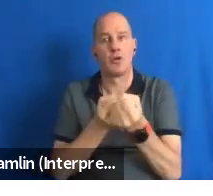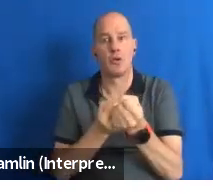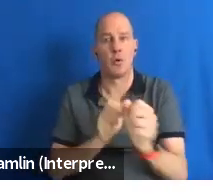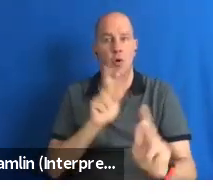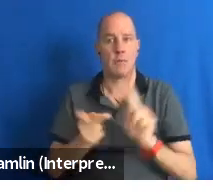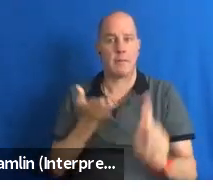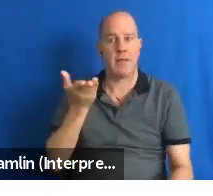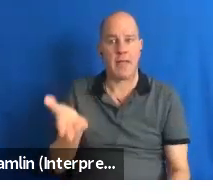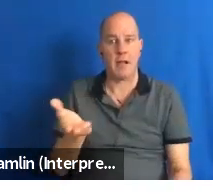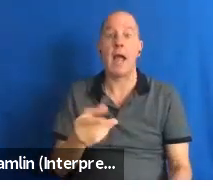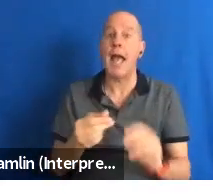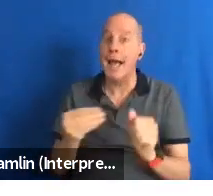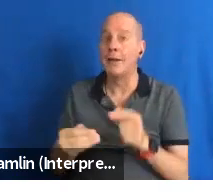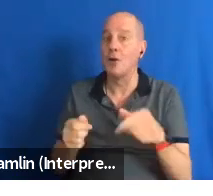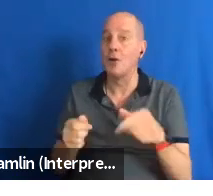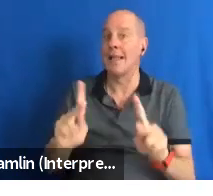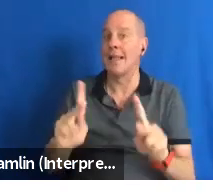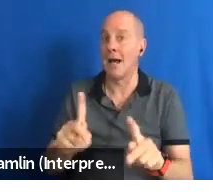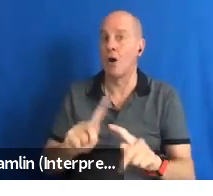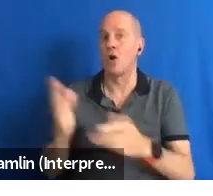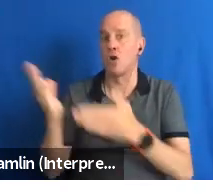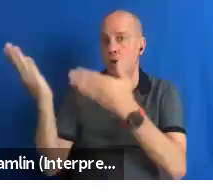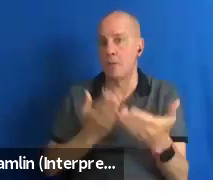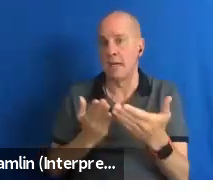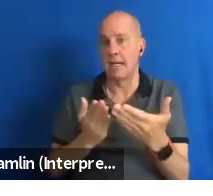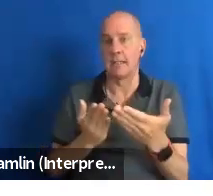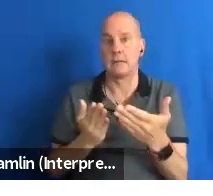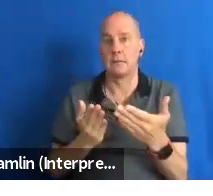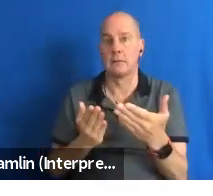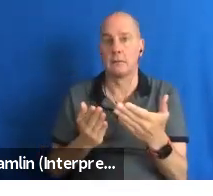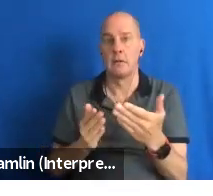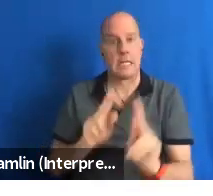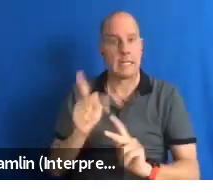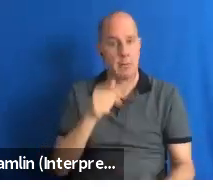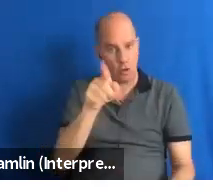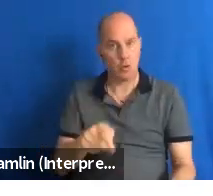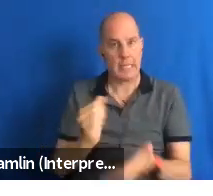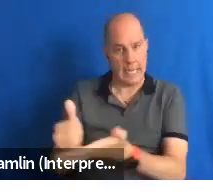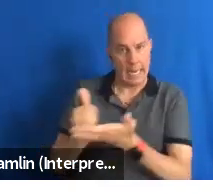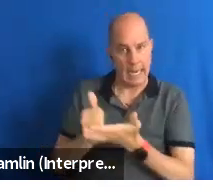you're allowed to bring in the care that you need and the people that you need to help you.